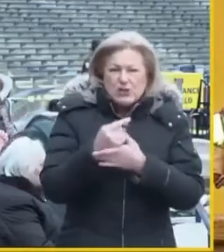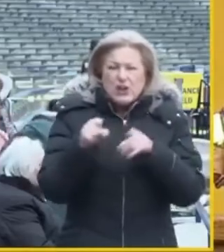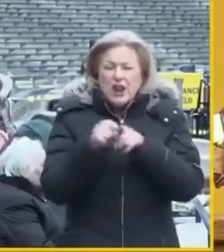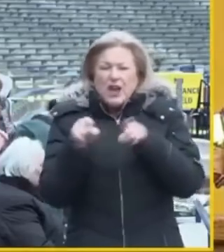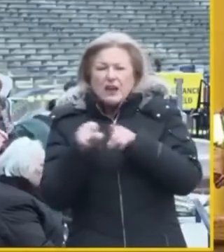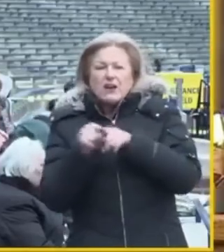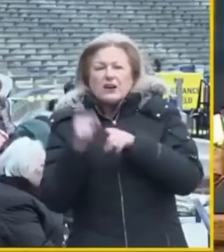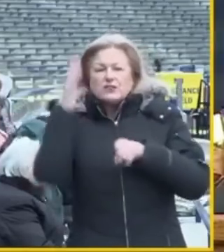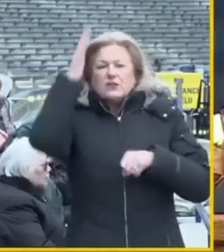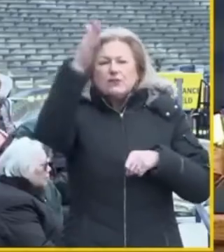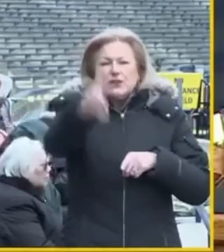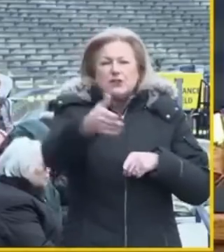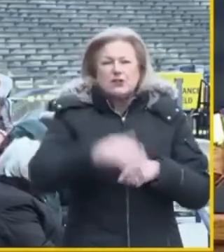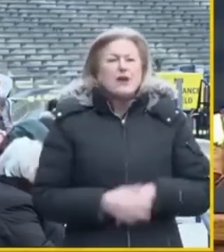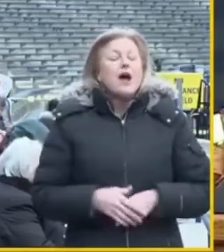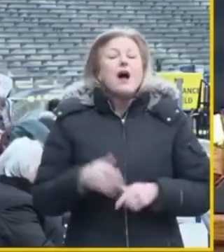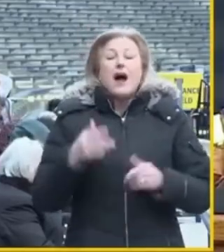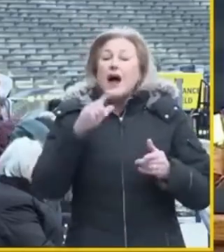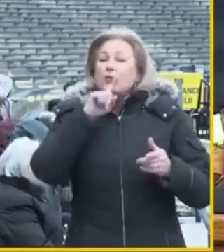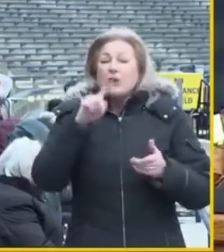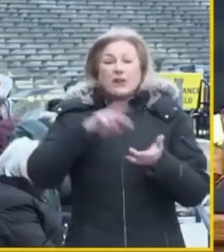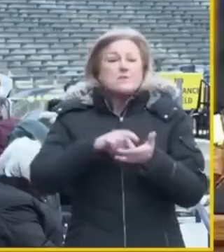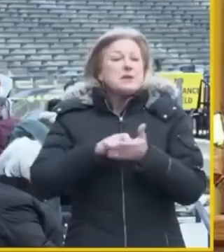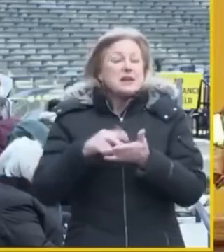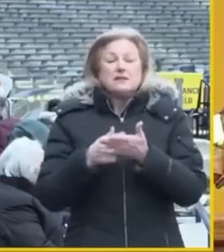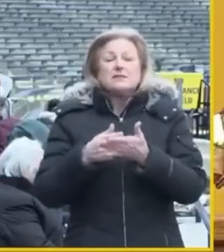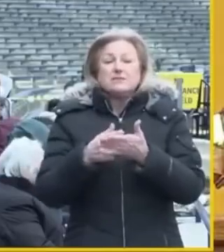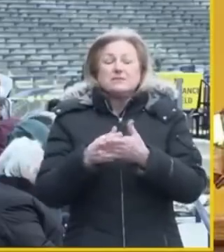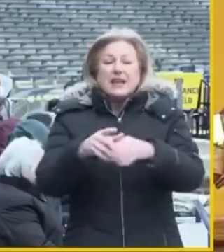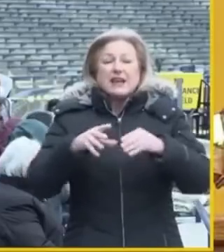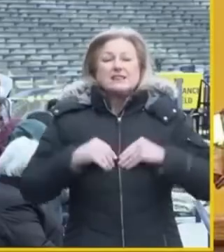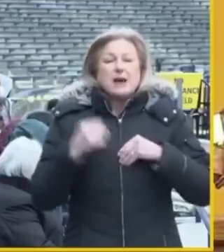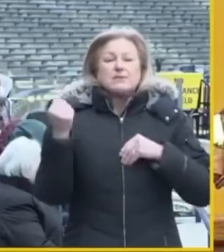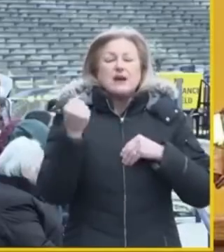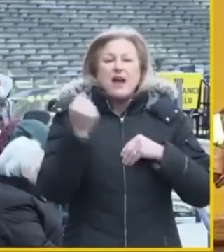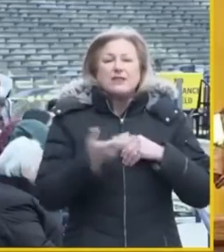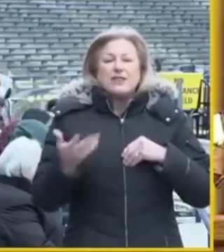and I mean everything. So if you are feeling afraid right now,